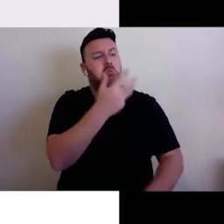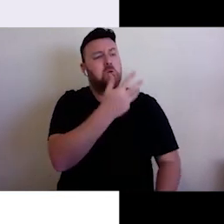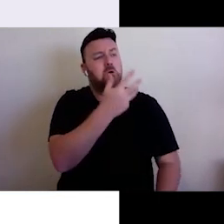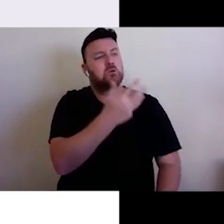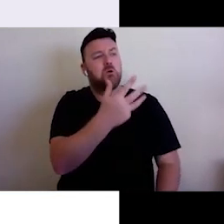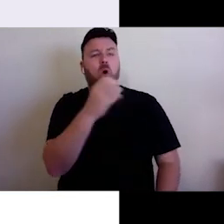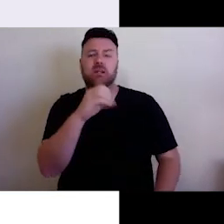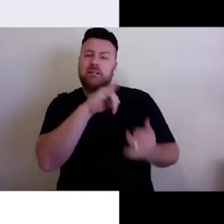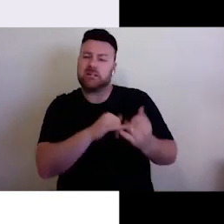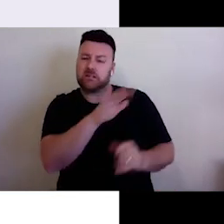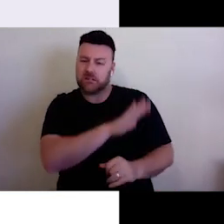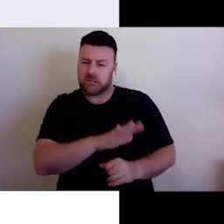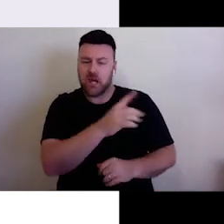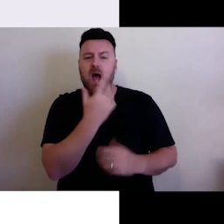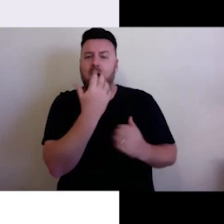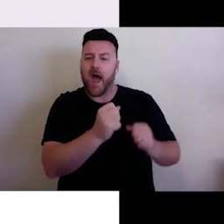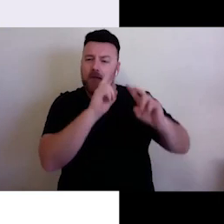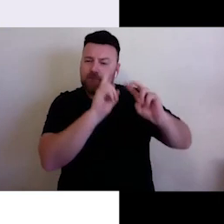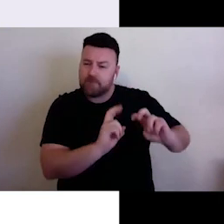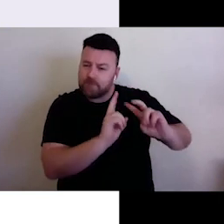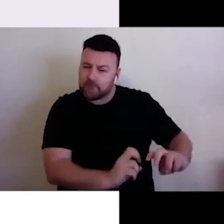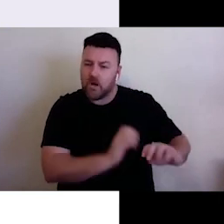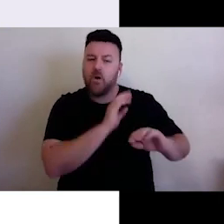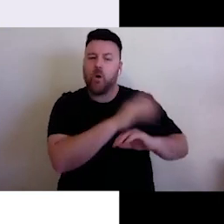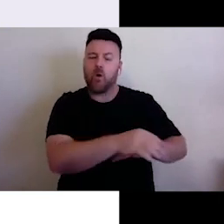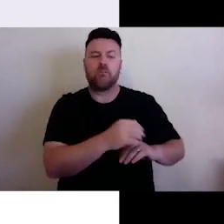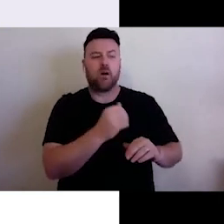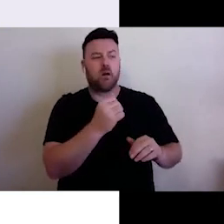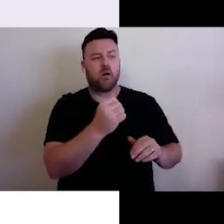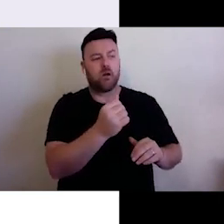study that was looking at the rights of Indigenous people to their own